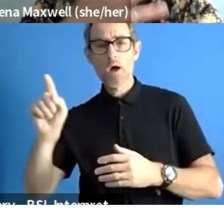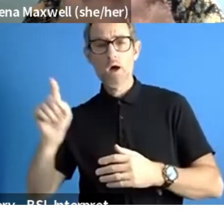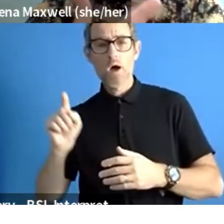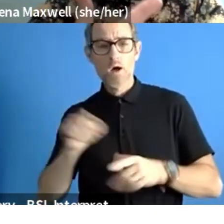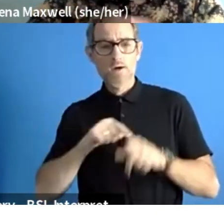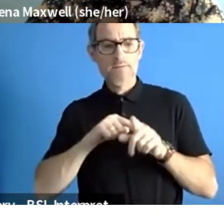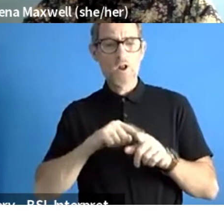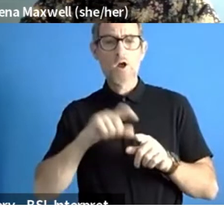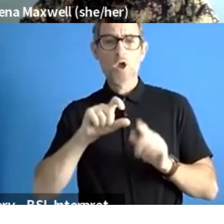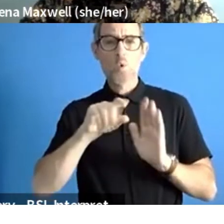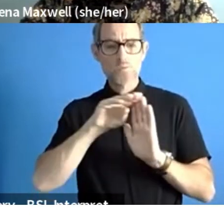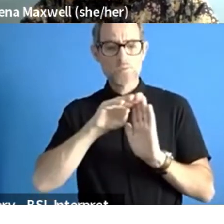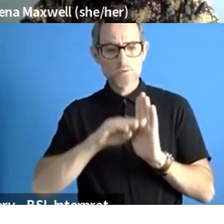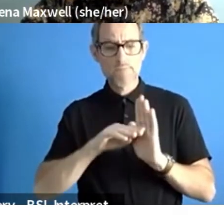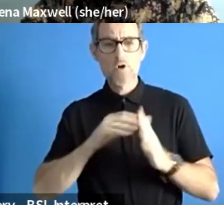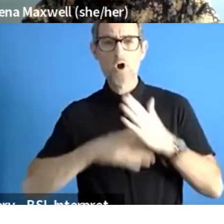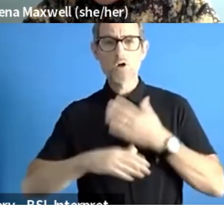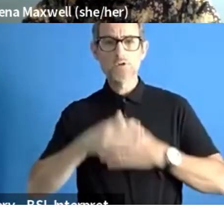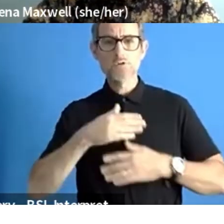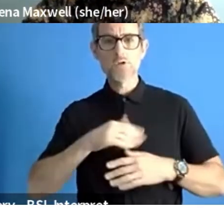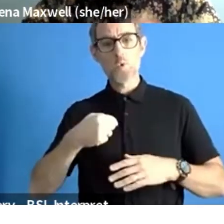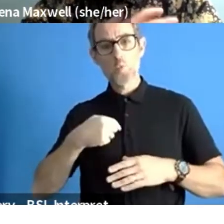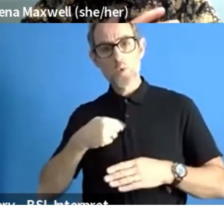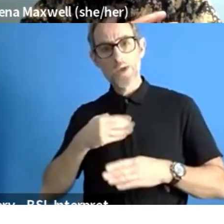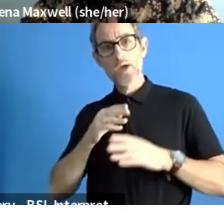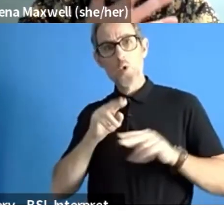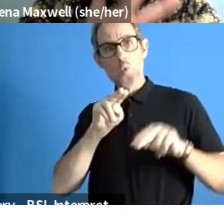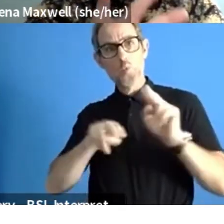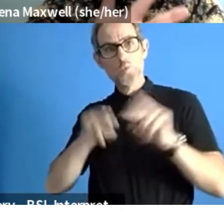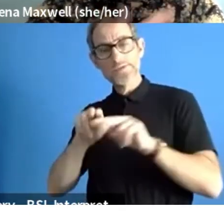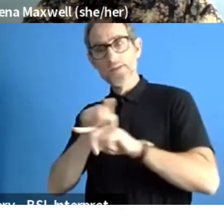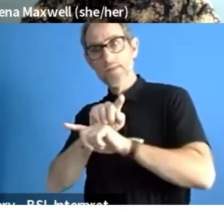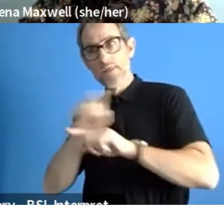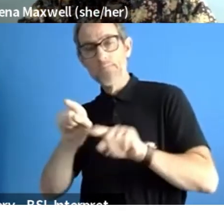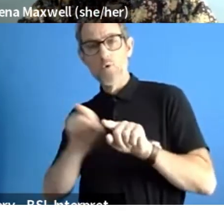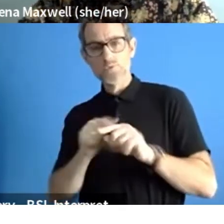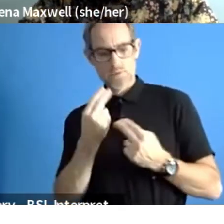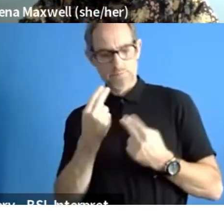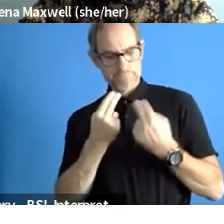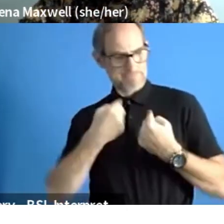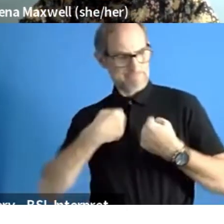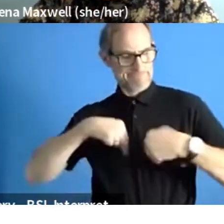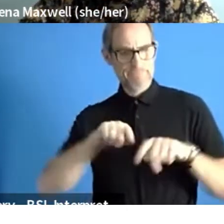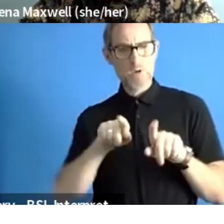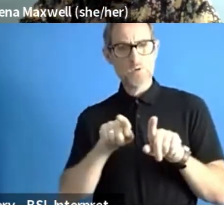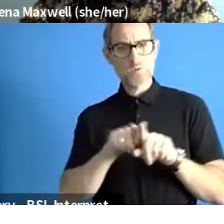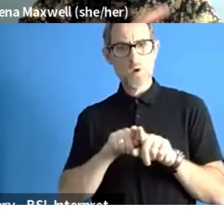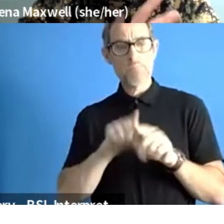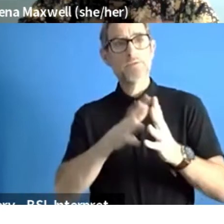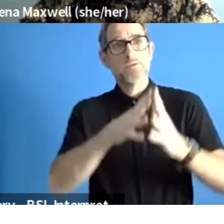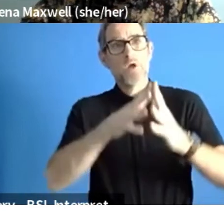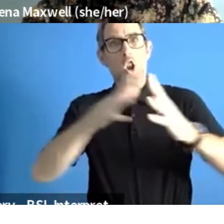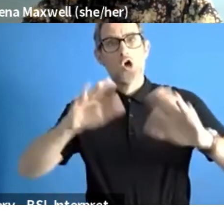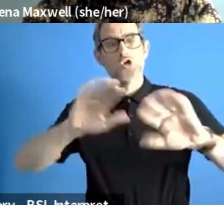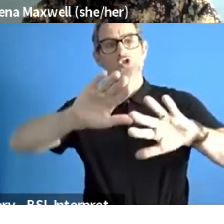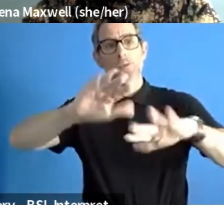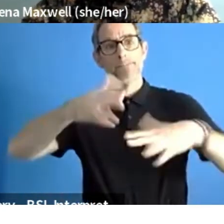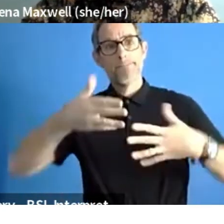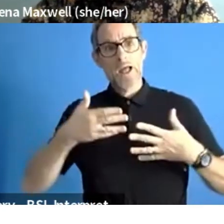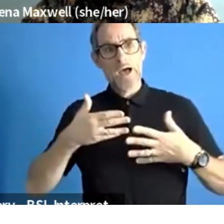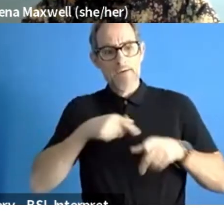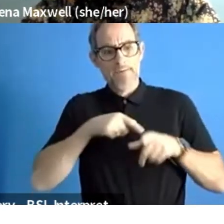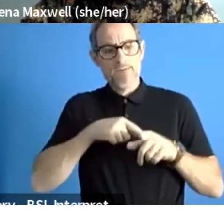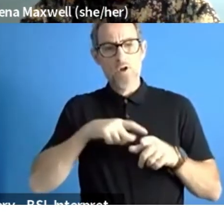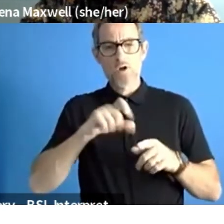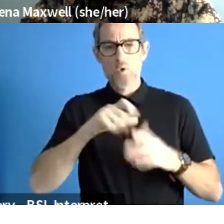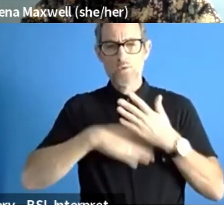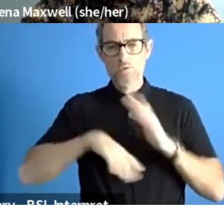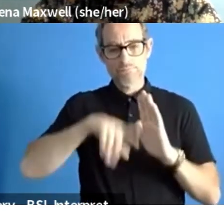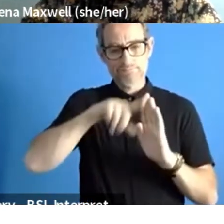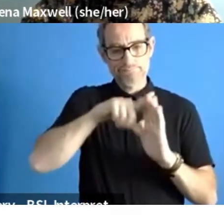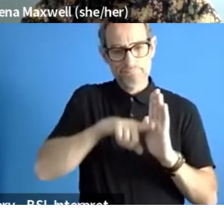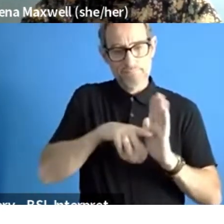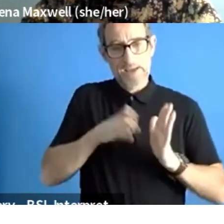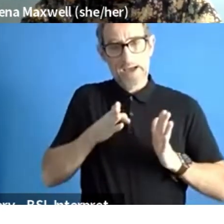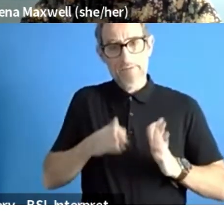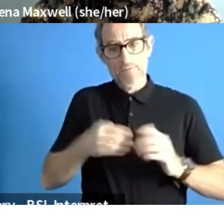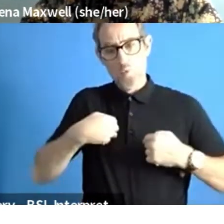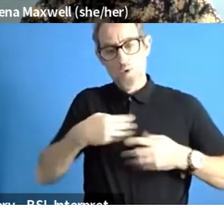udit them as well as ourselves so we can help support them.